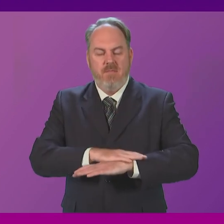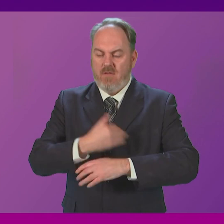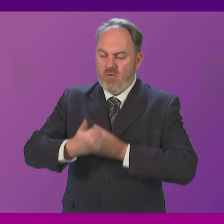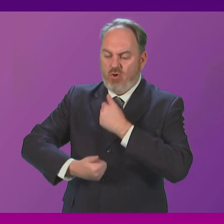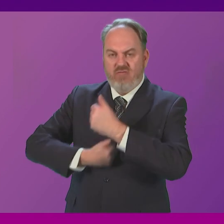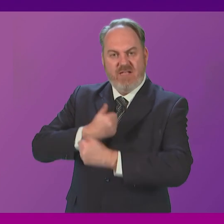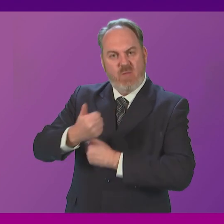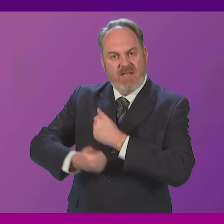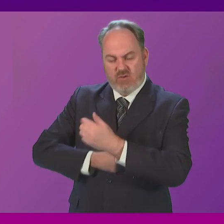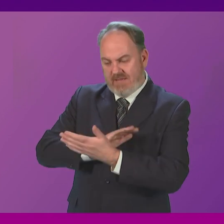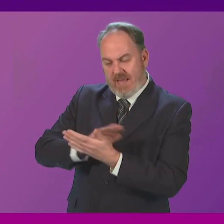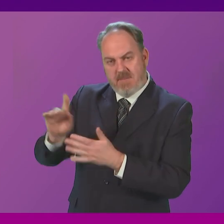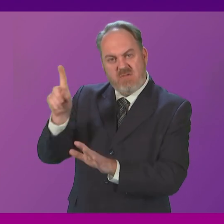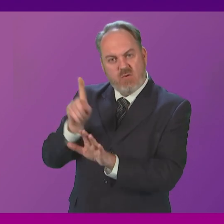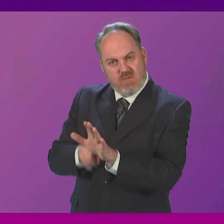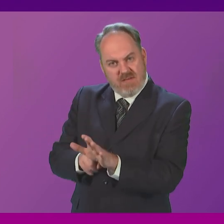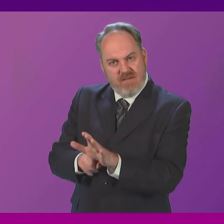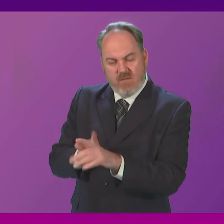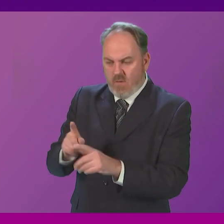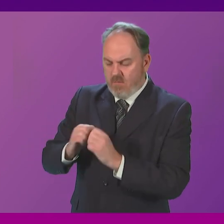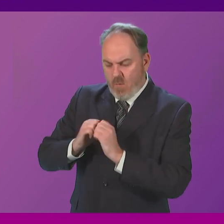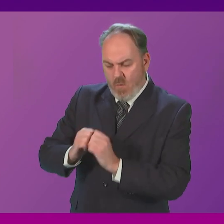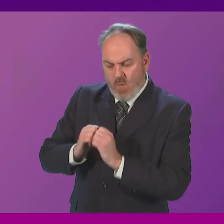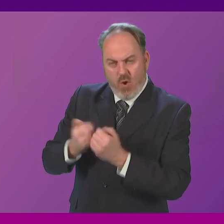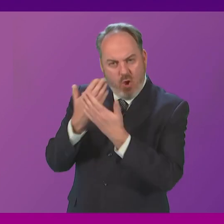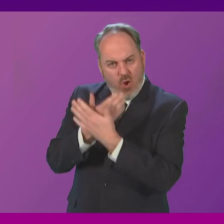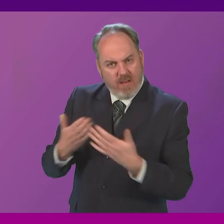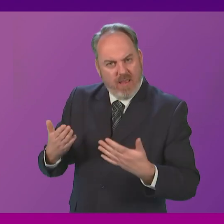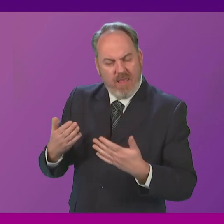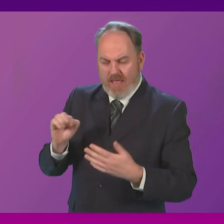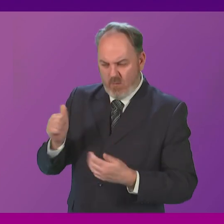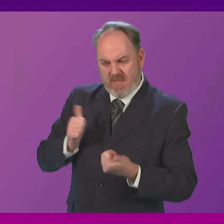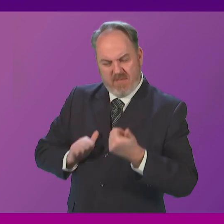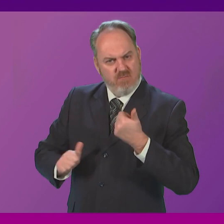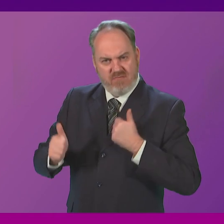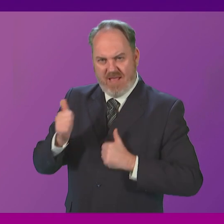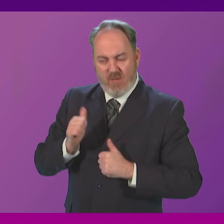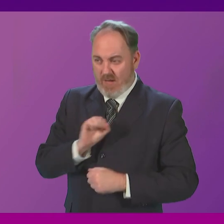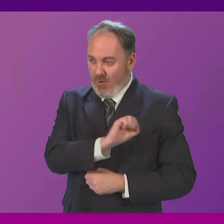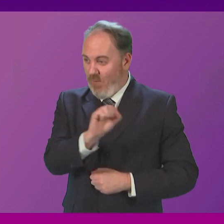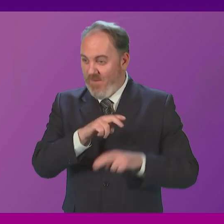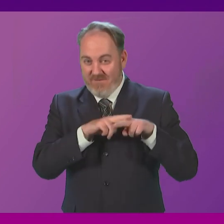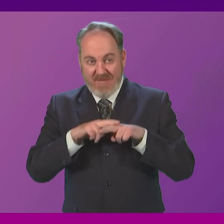I know what an honour it will be for him and how proud it will make his family, who are watching here today.